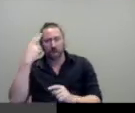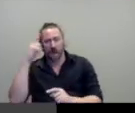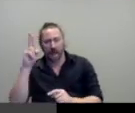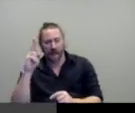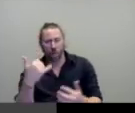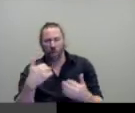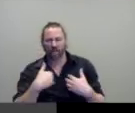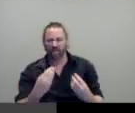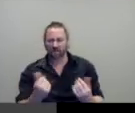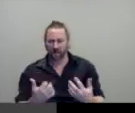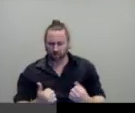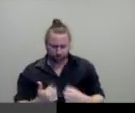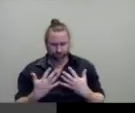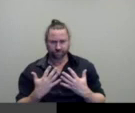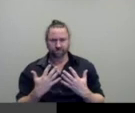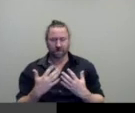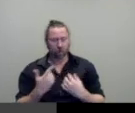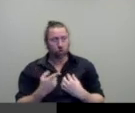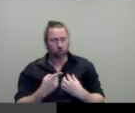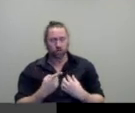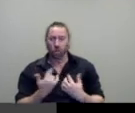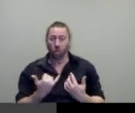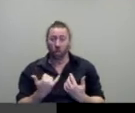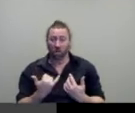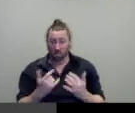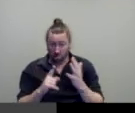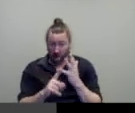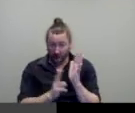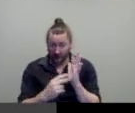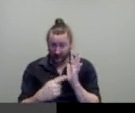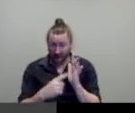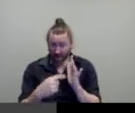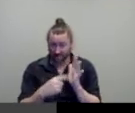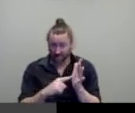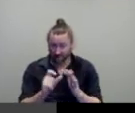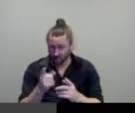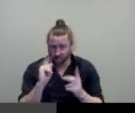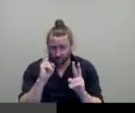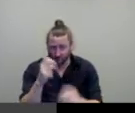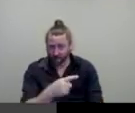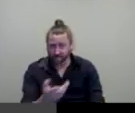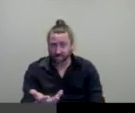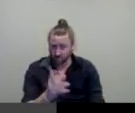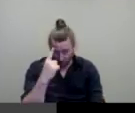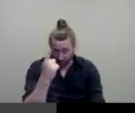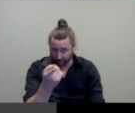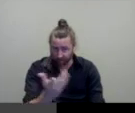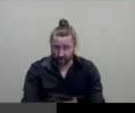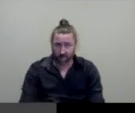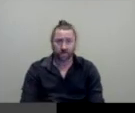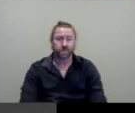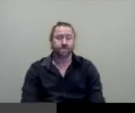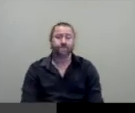untitled name and let me just tell you a bit more about this work as you think so the Art